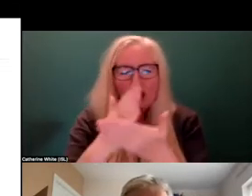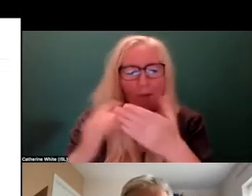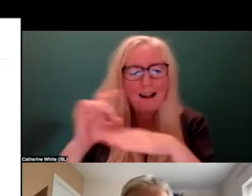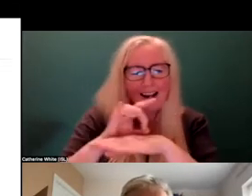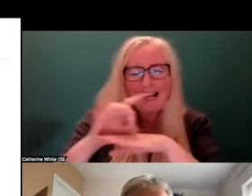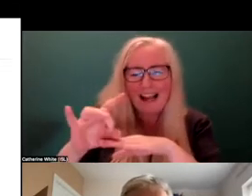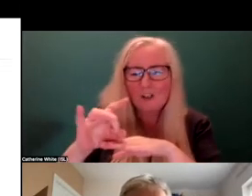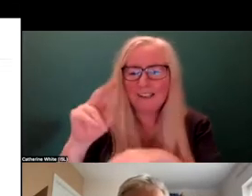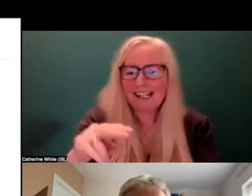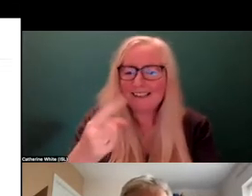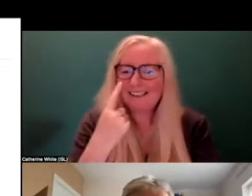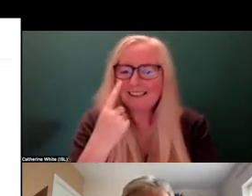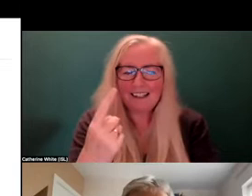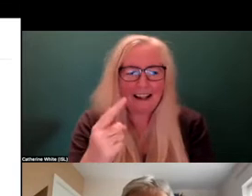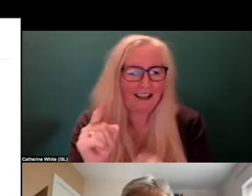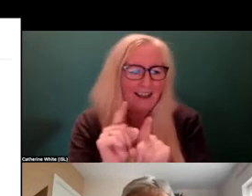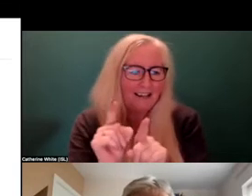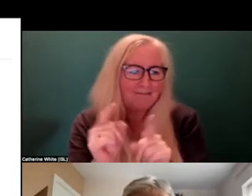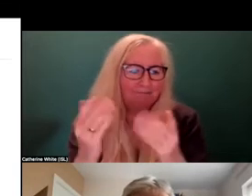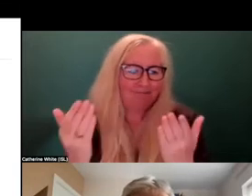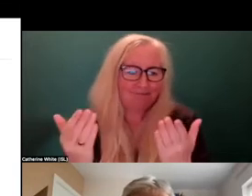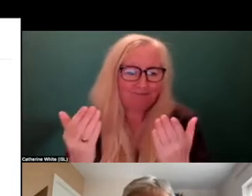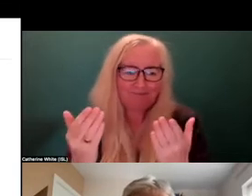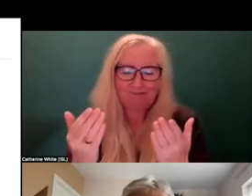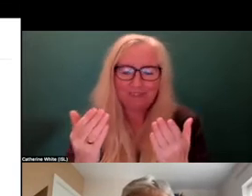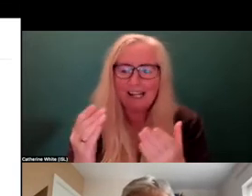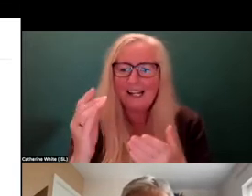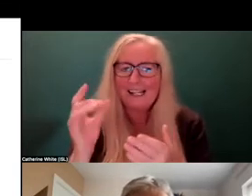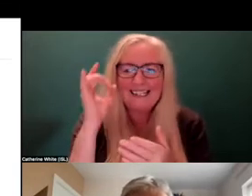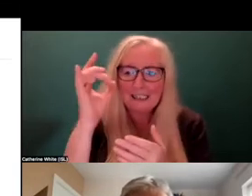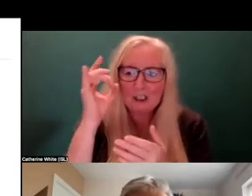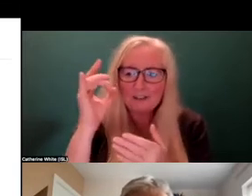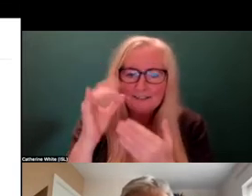but some of the kinds of things that we're seeing are, for example, kitchen